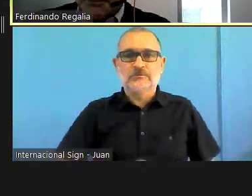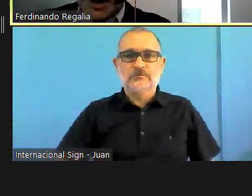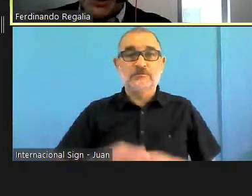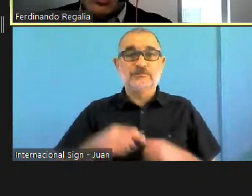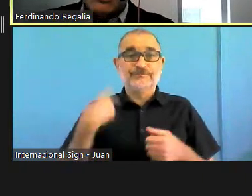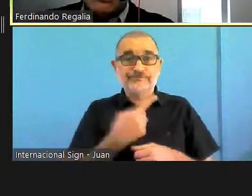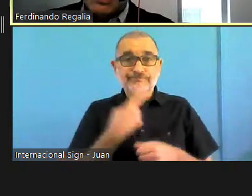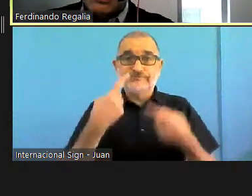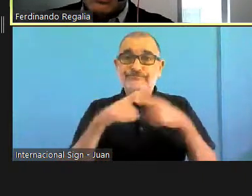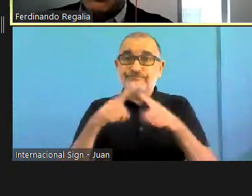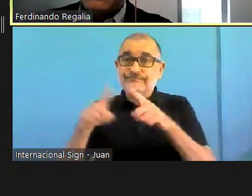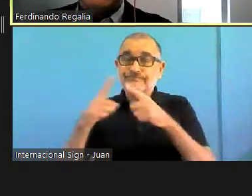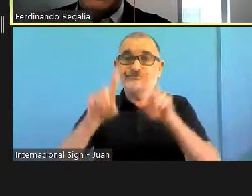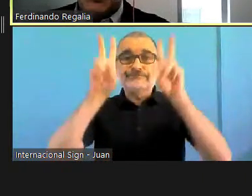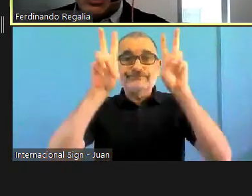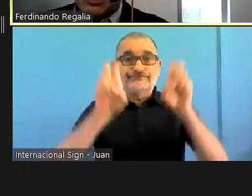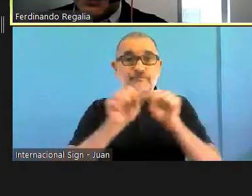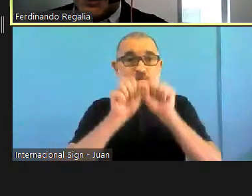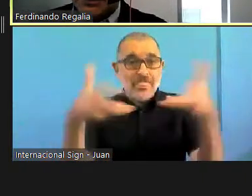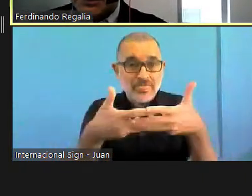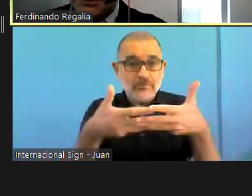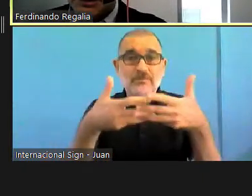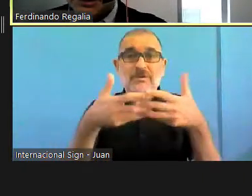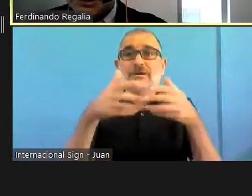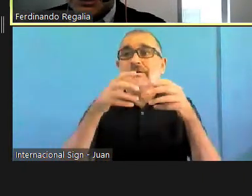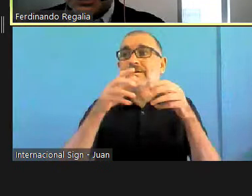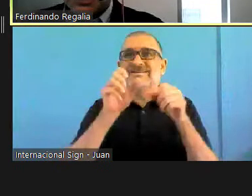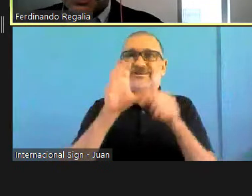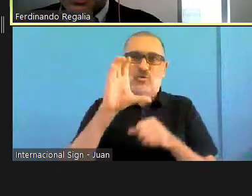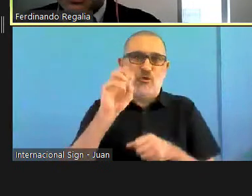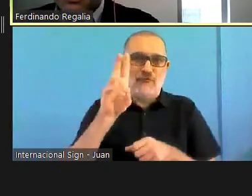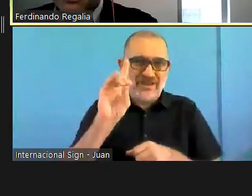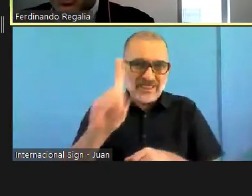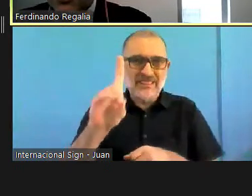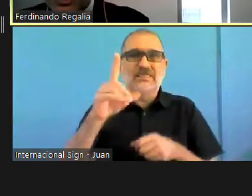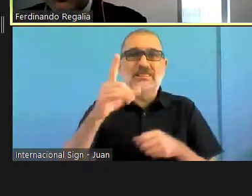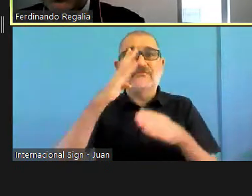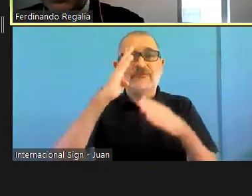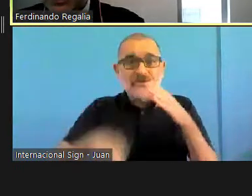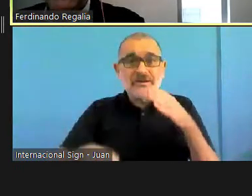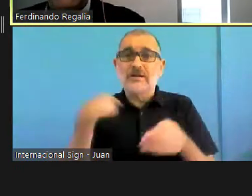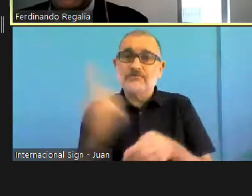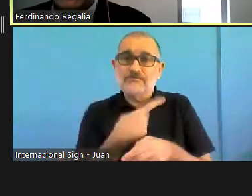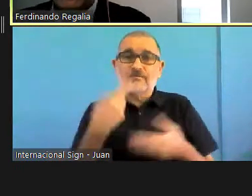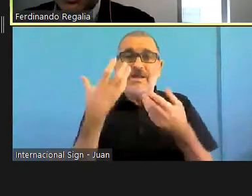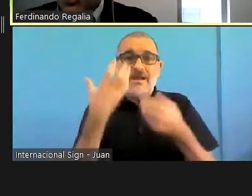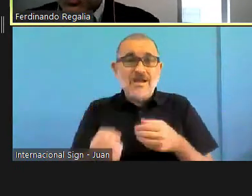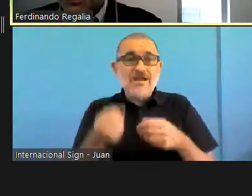and managing disease is extremely difficult. Right now, countries around the world are willing